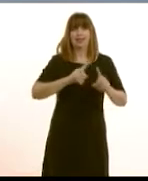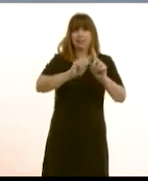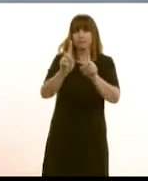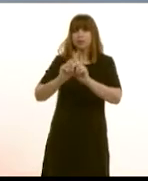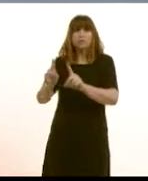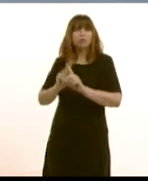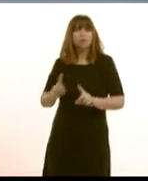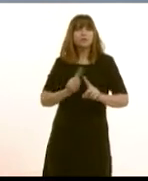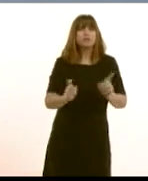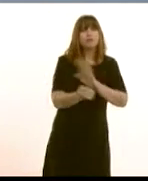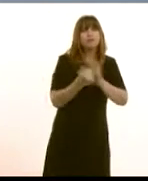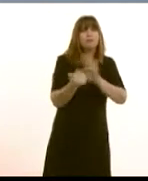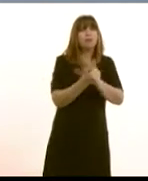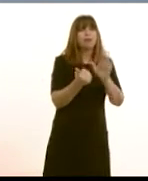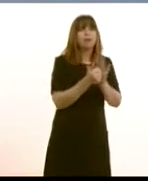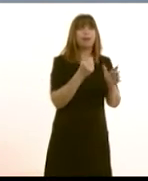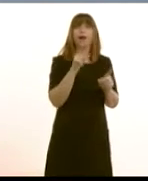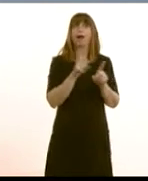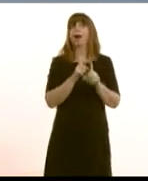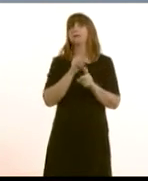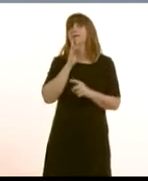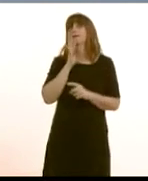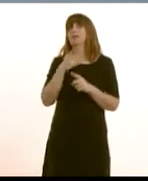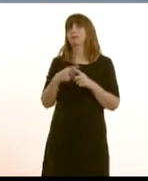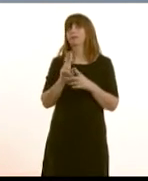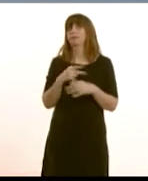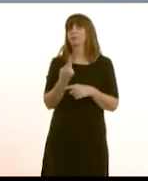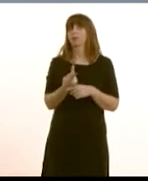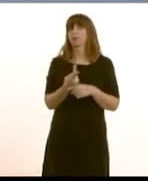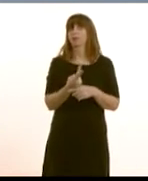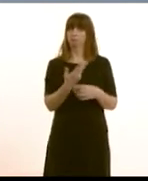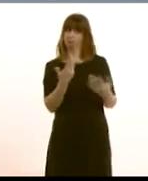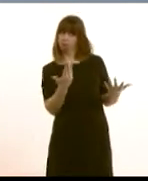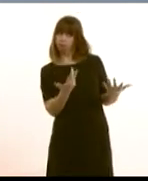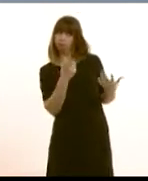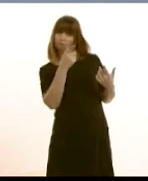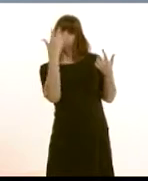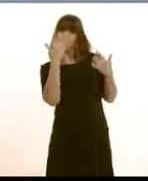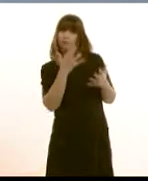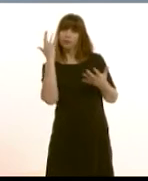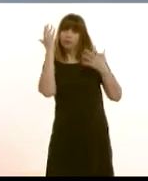of skills, including bilingual skills. So, is any consideration being given to any enterprise